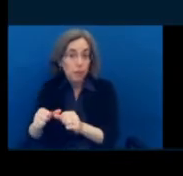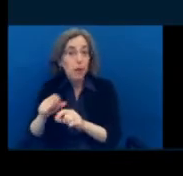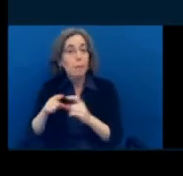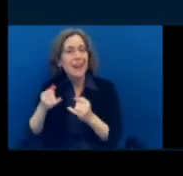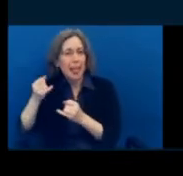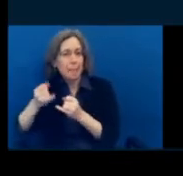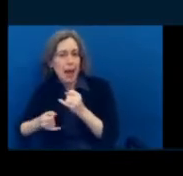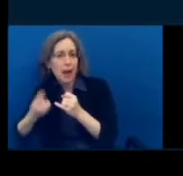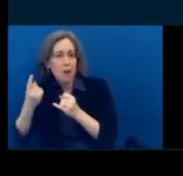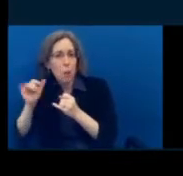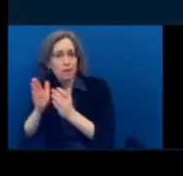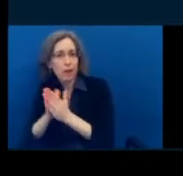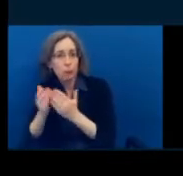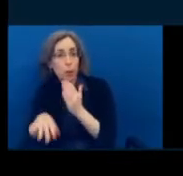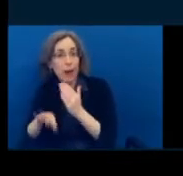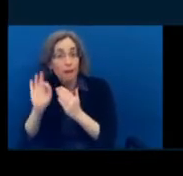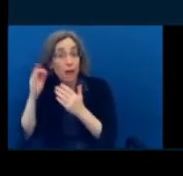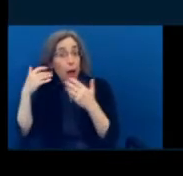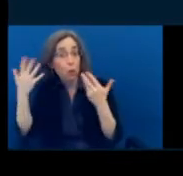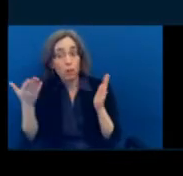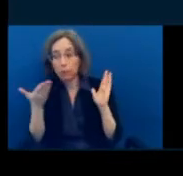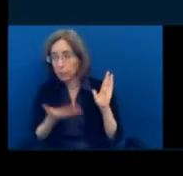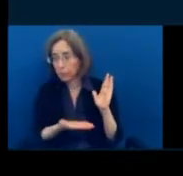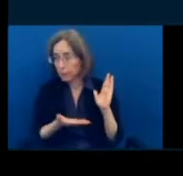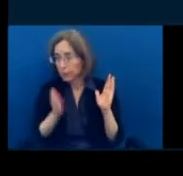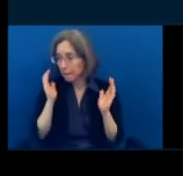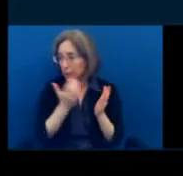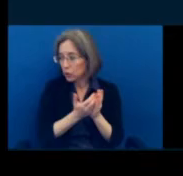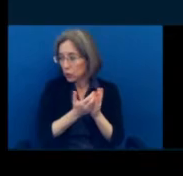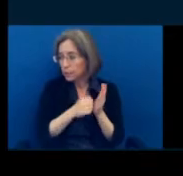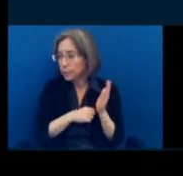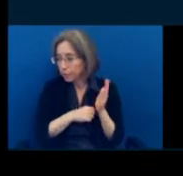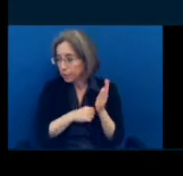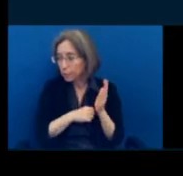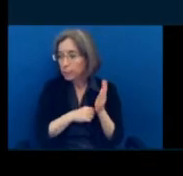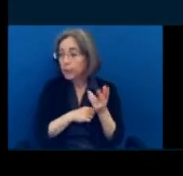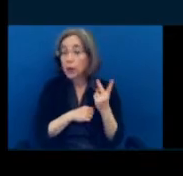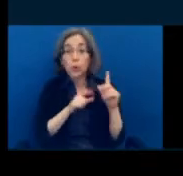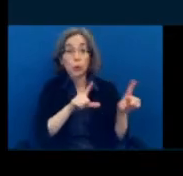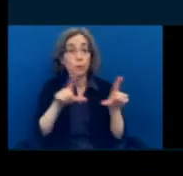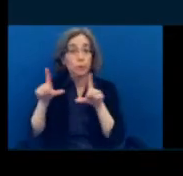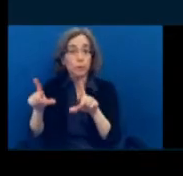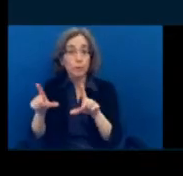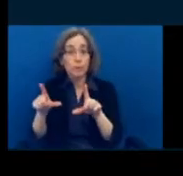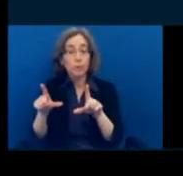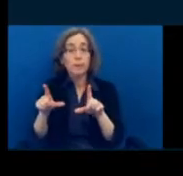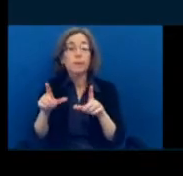FOUND THIS ... THESE ARE 2 PLATES ENTITLED IN ENGLISH, BOY